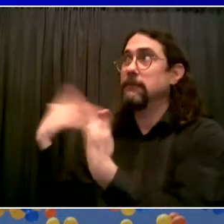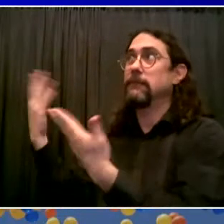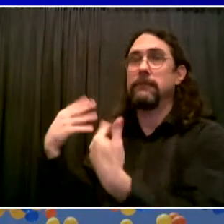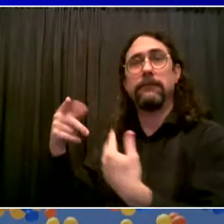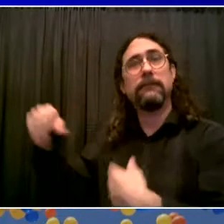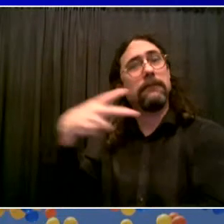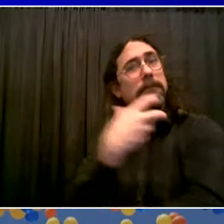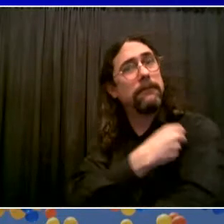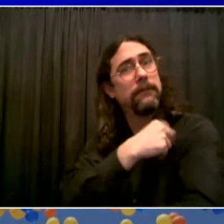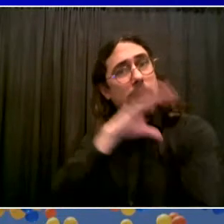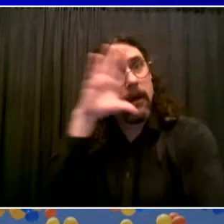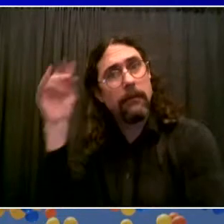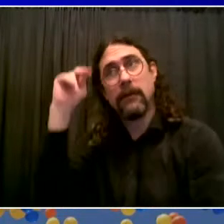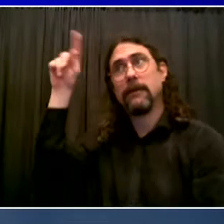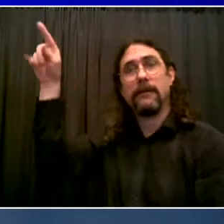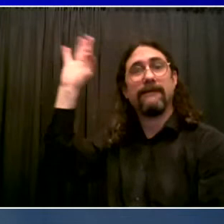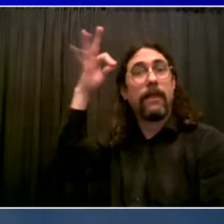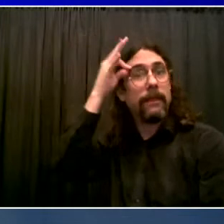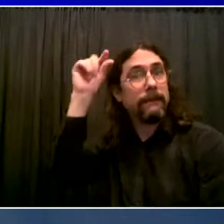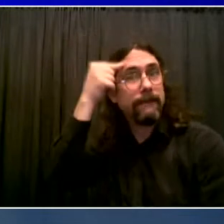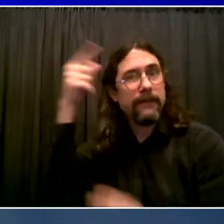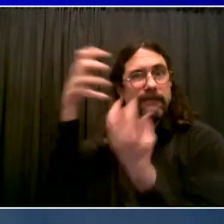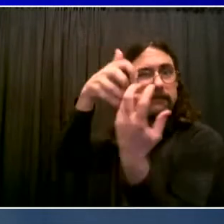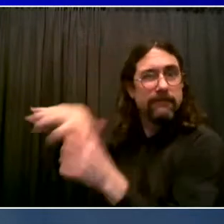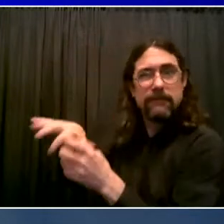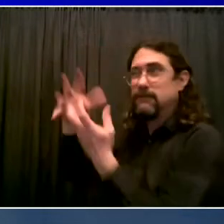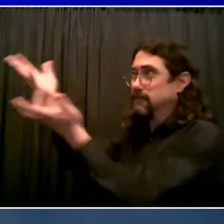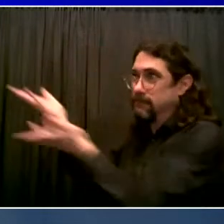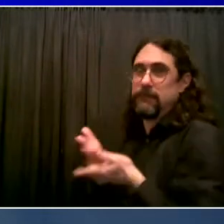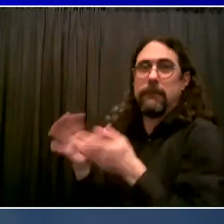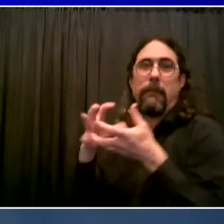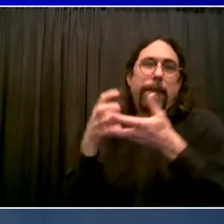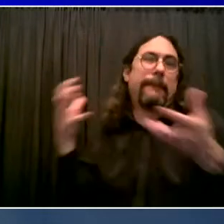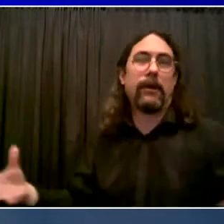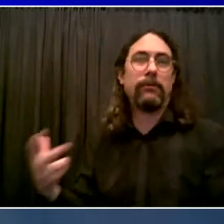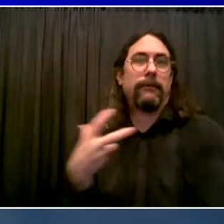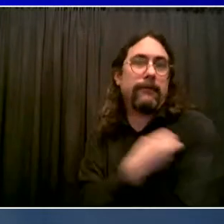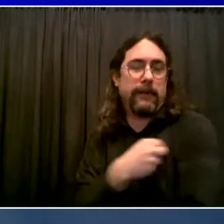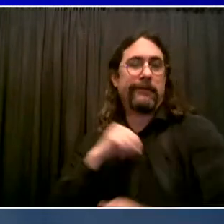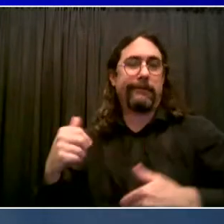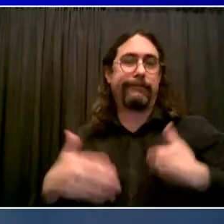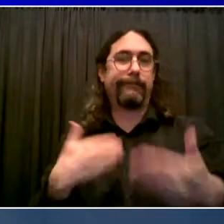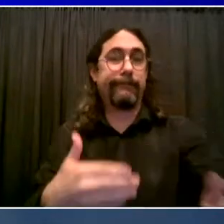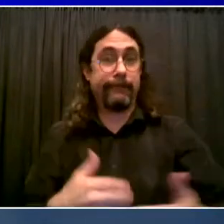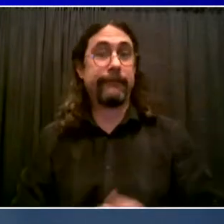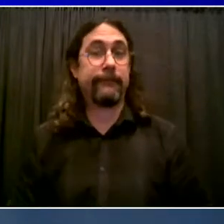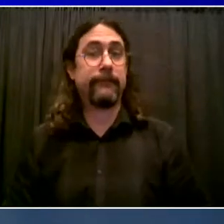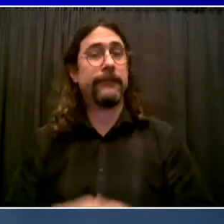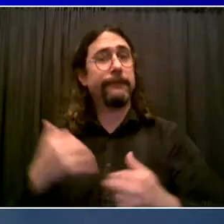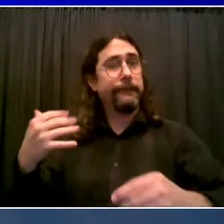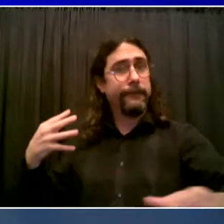SUPPLY, SUPPLY, SUPPLY. WE HAVE CAPACITYTYW, EE HAVE THE DEMAND, WE HAVE PEOPLE OUT THERE VACCINATING, WE HAVE THE SITES, IVGEE US SUPPLY. HERE'S THE LATEST FROM THE BEGINNING OF THE